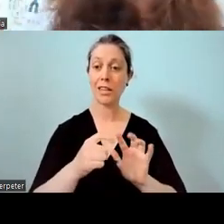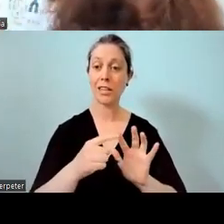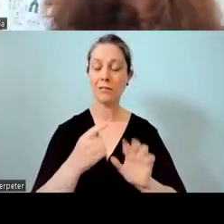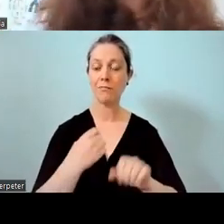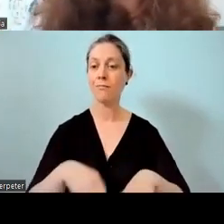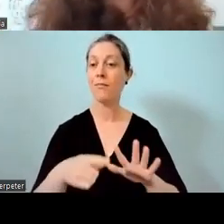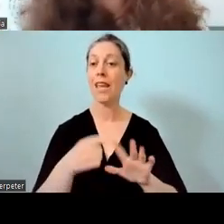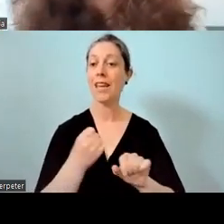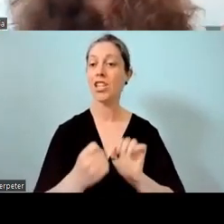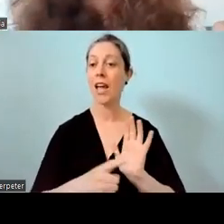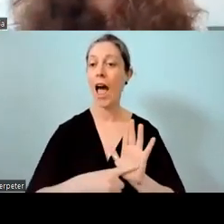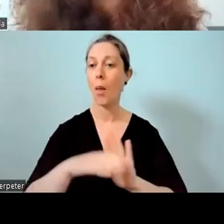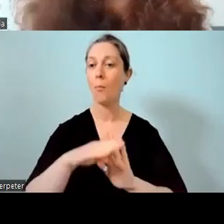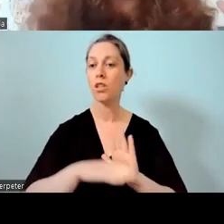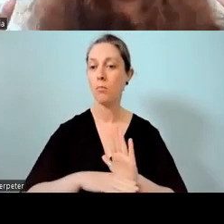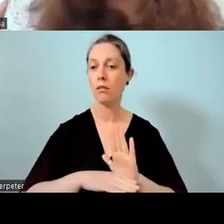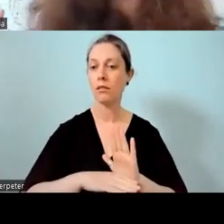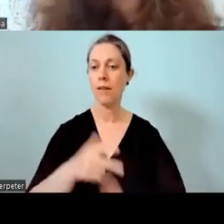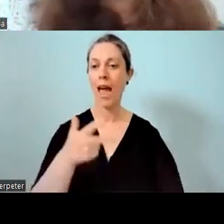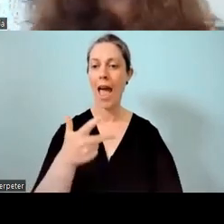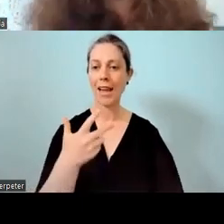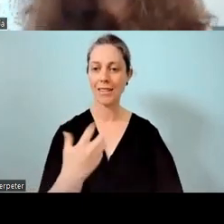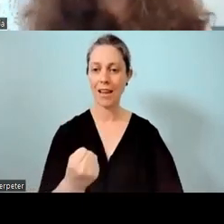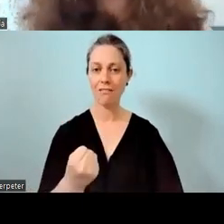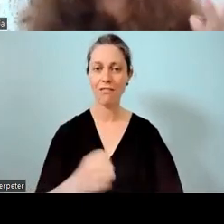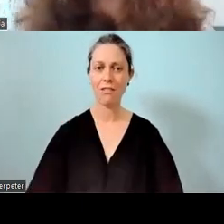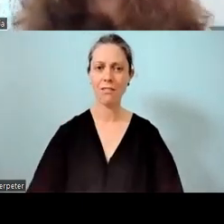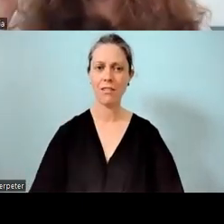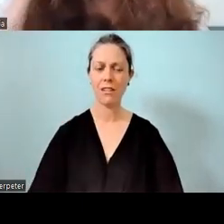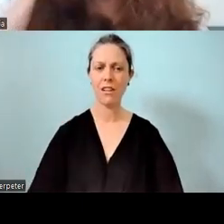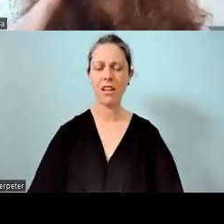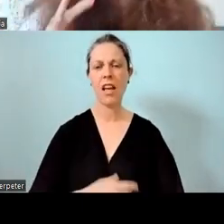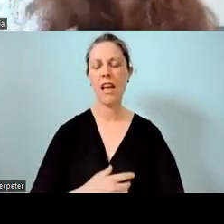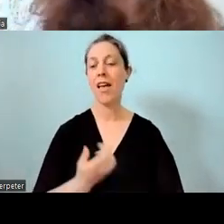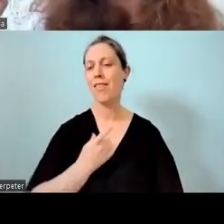We've got eight EGL principles that really self-explanatory, so I won't go into much detail.